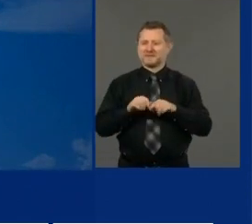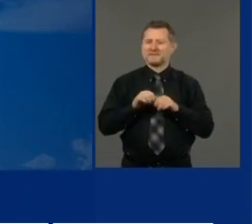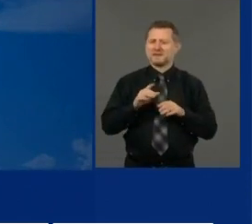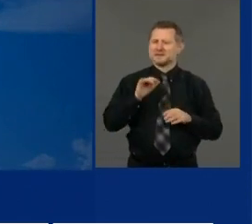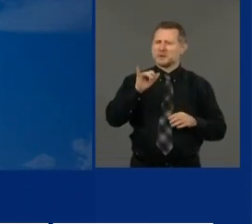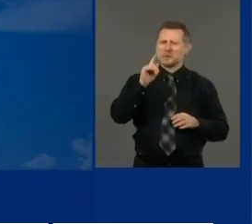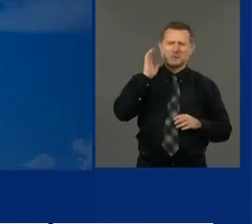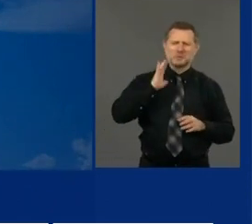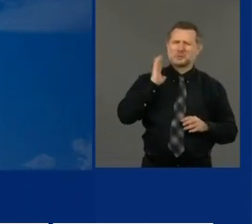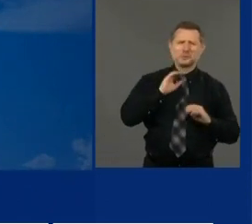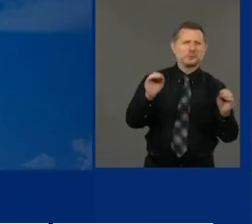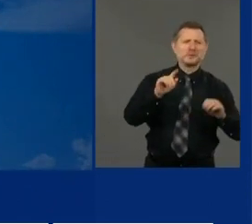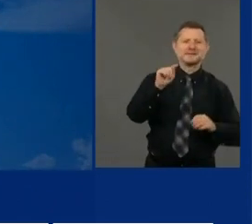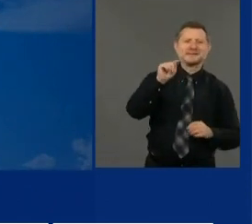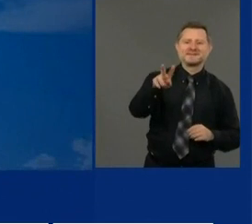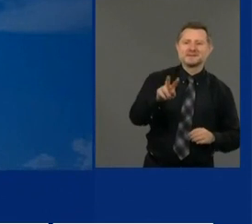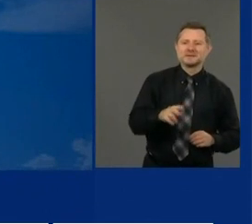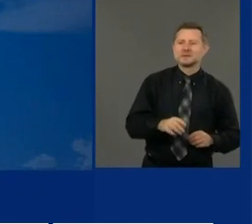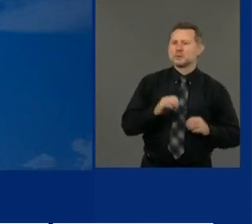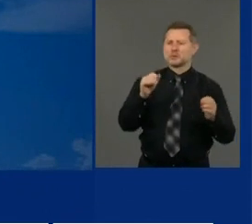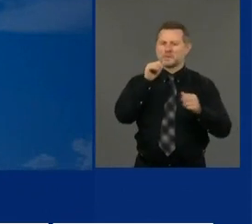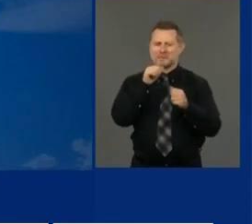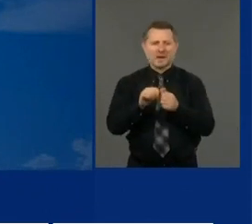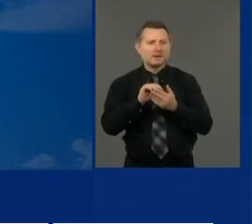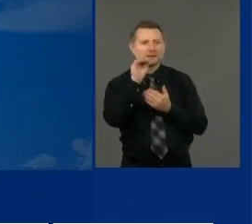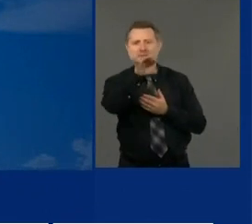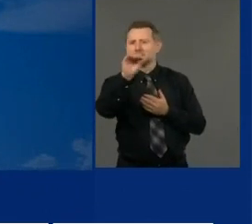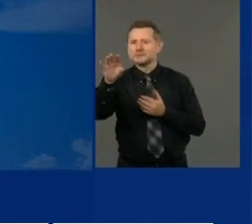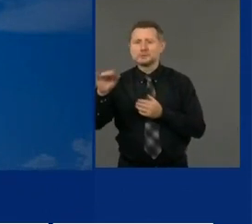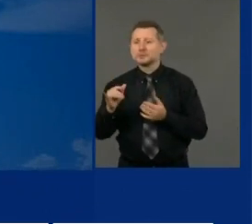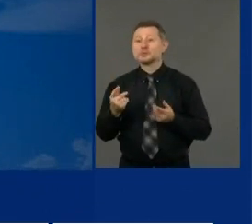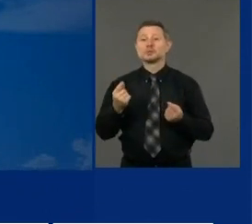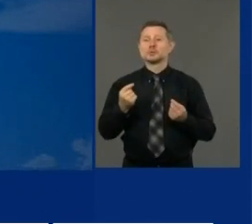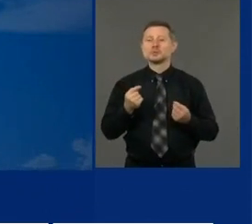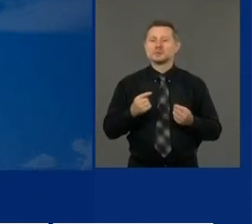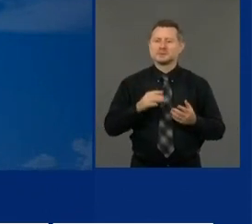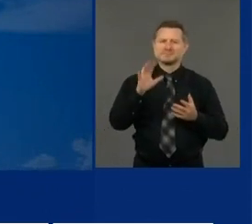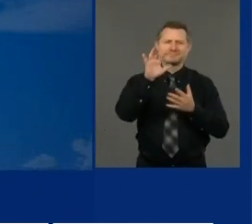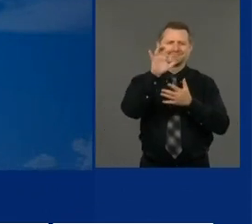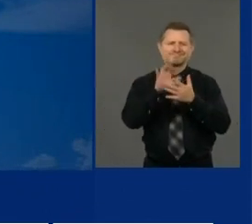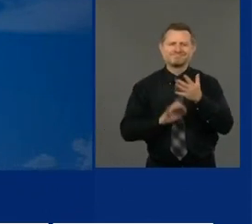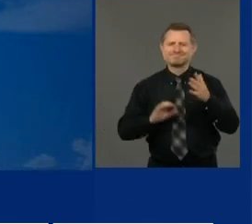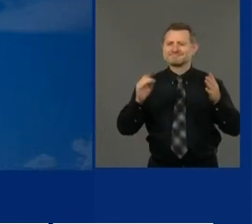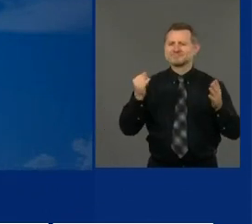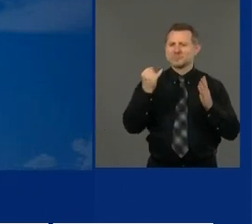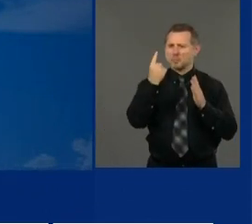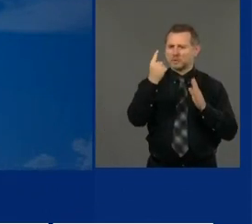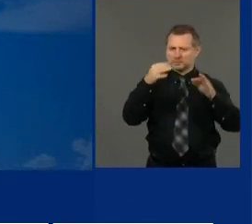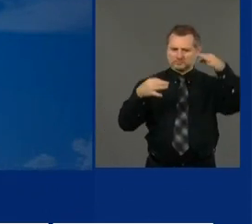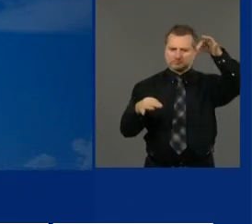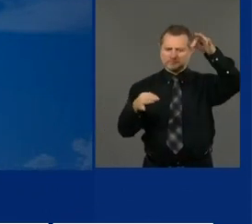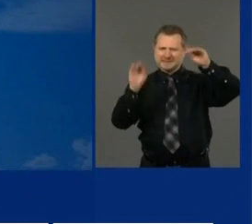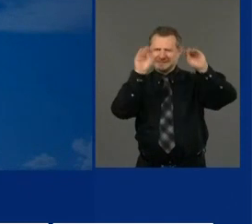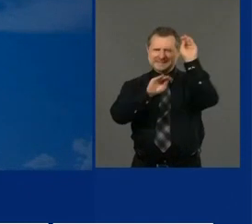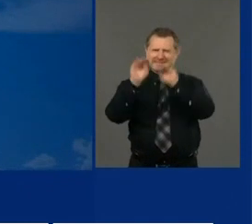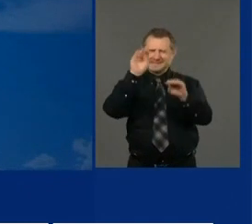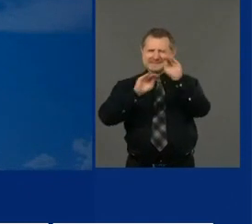PLATFORM CANDIDACY ON ONE PIECE OF PAPER.